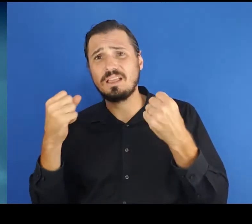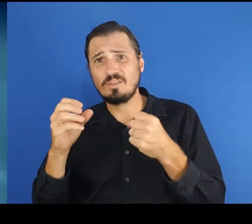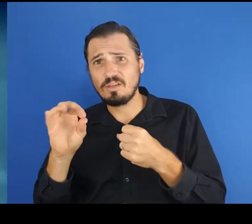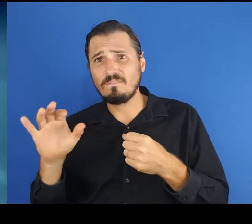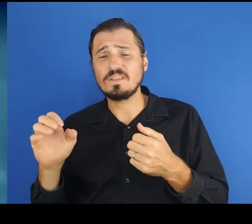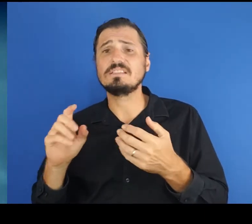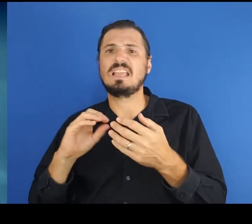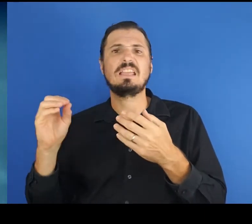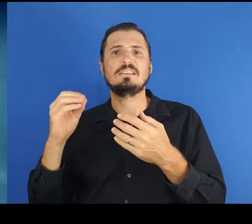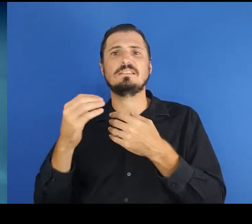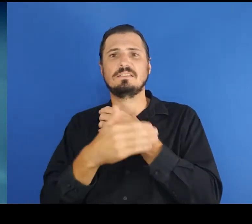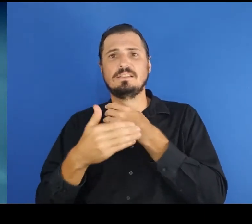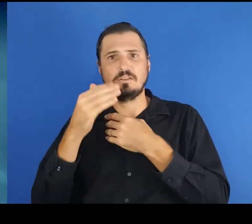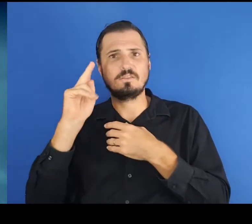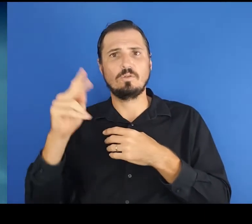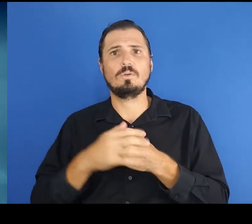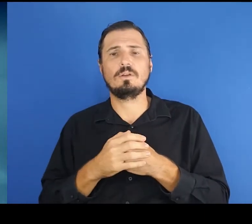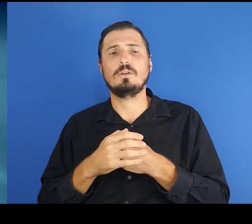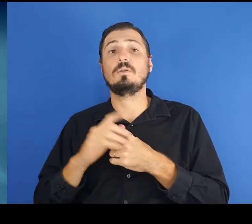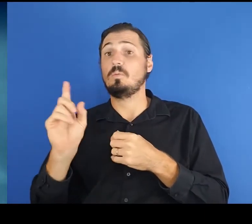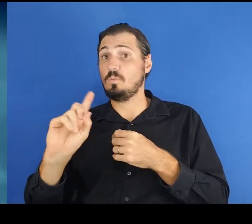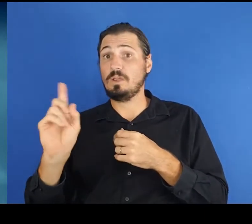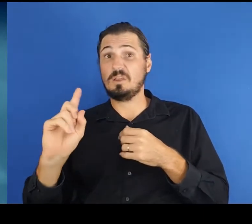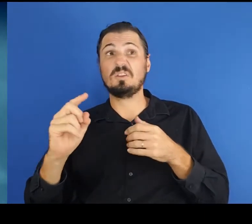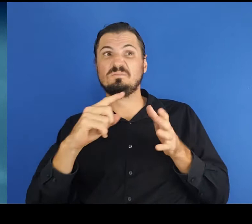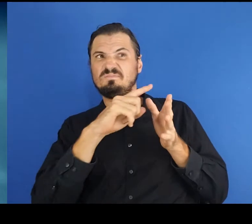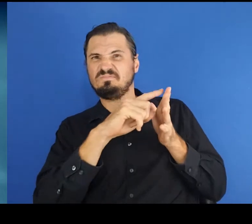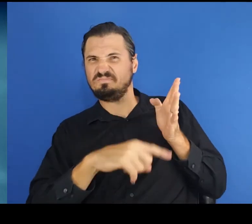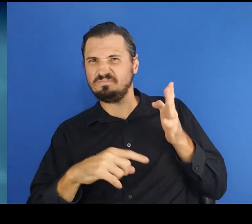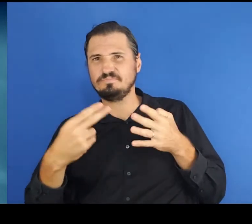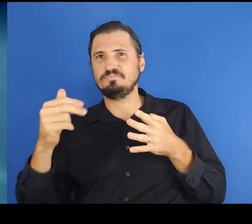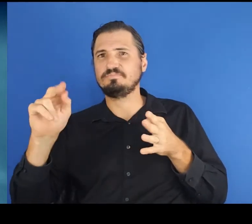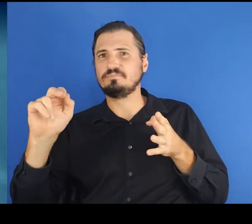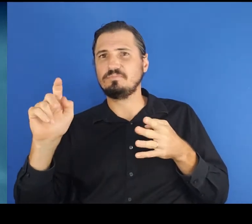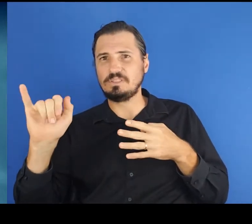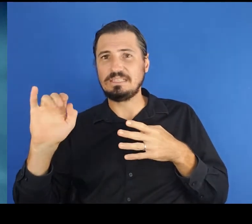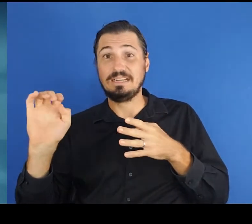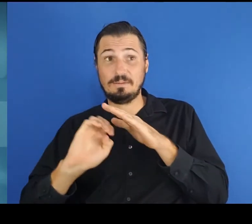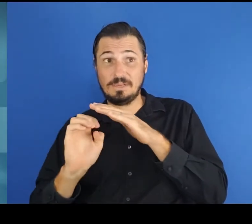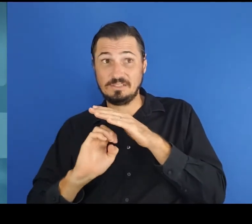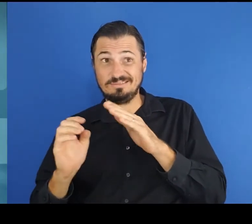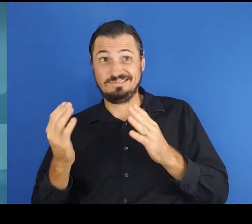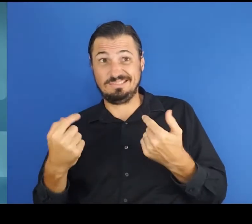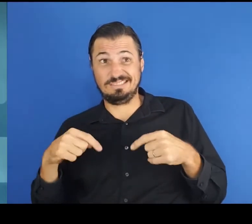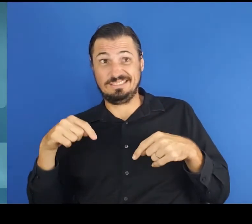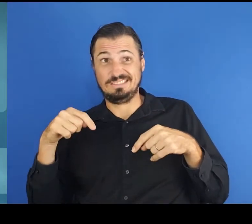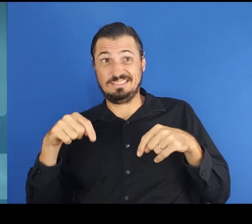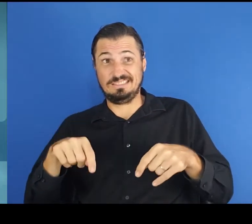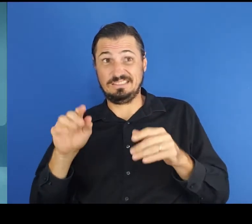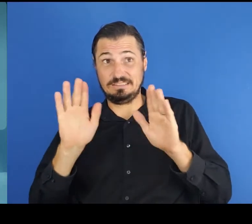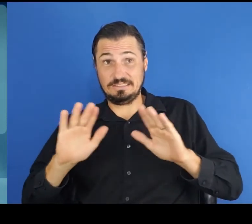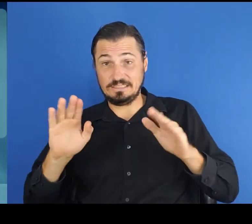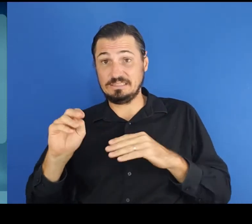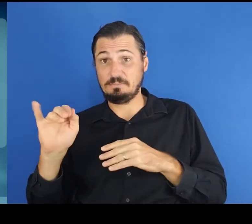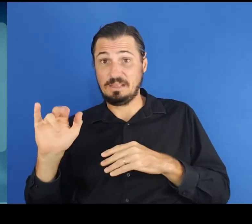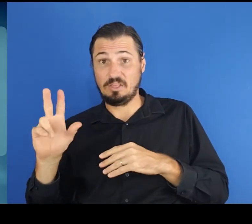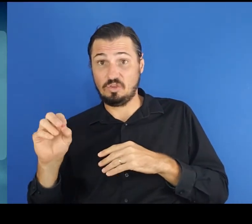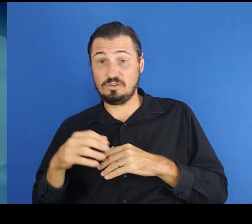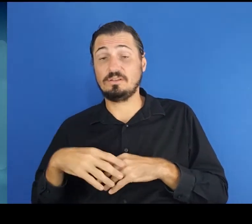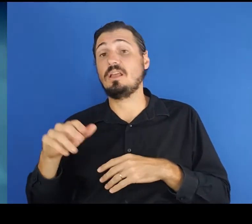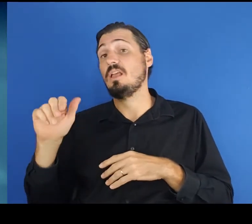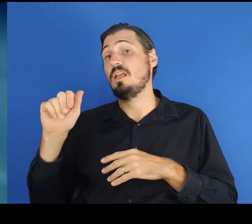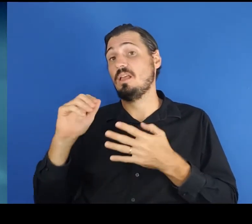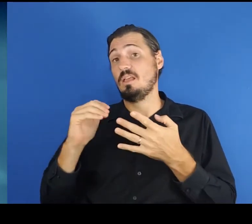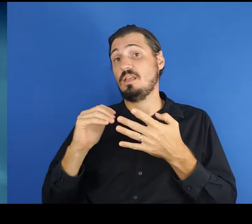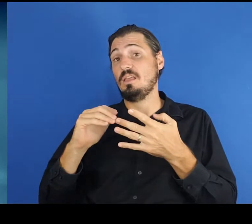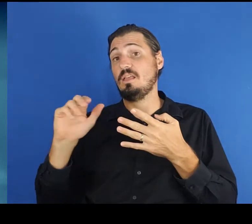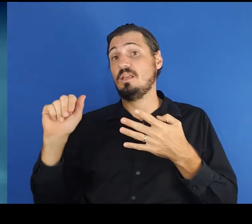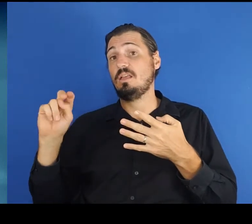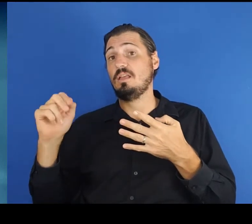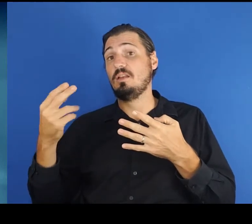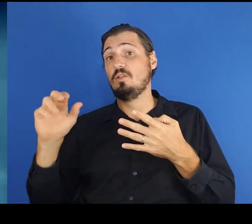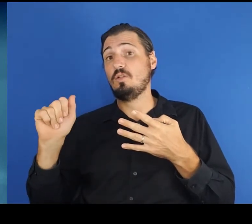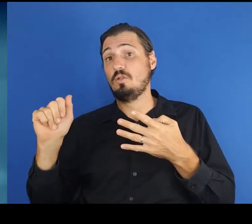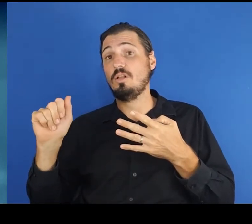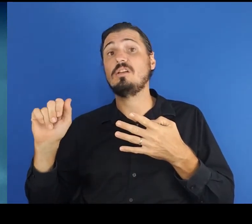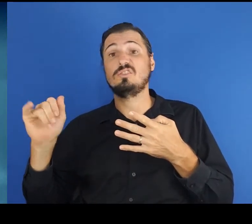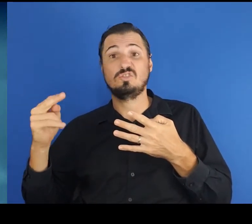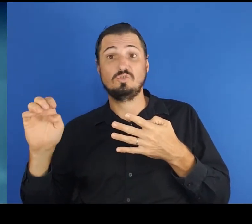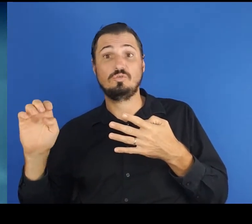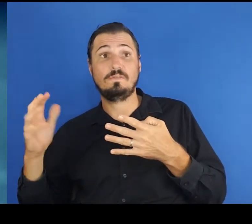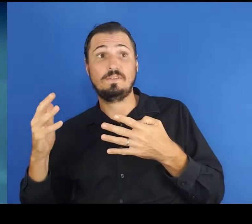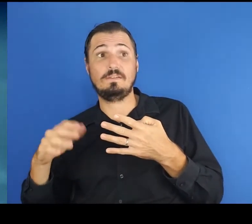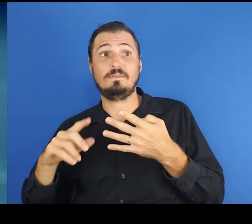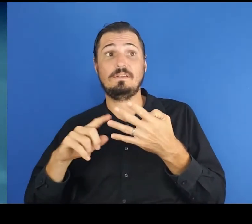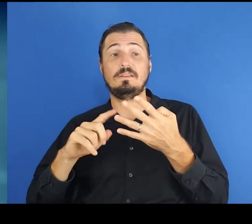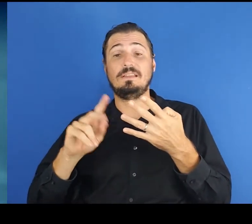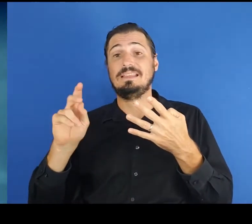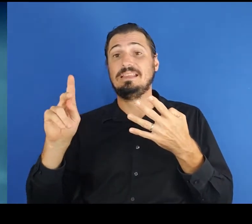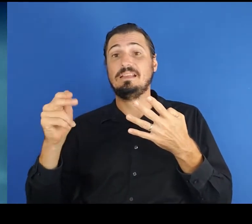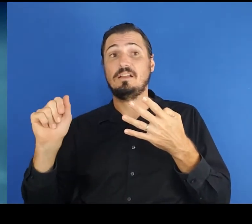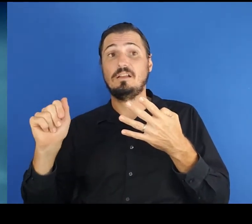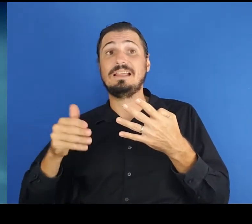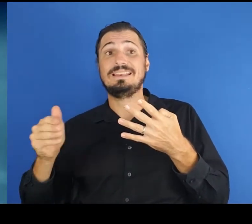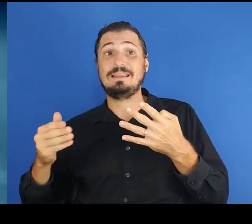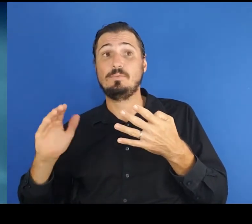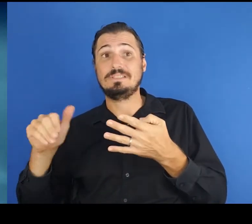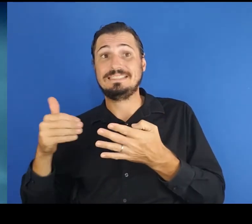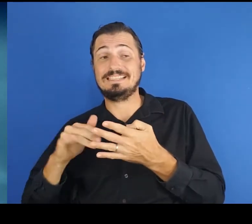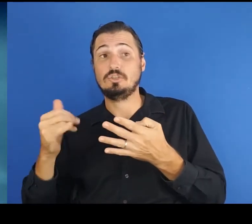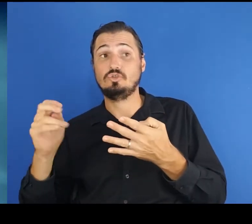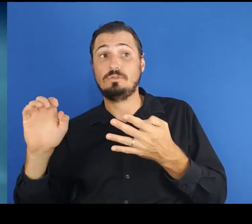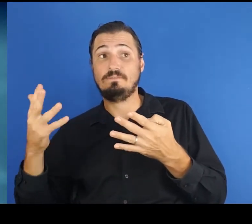Pop-up Vaccine Clinics will be held at Hanalei Elementary School this Sunday, May 30, the Anahola Clubhouse on June 5, Kekaha Neighborhood Center on June 5, and Laukona Park in